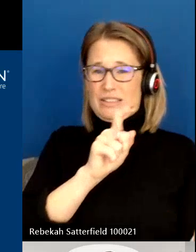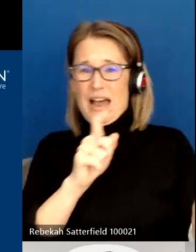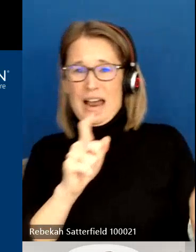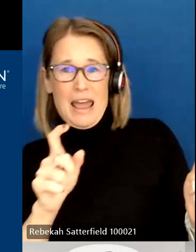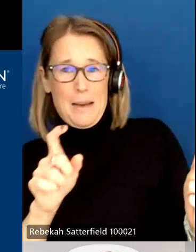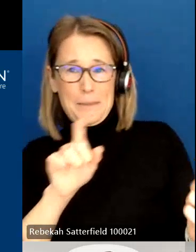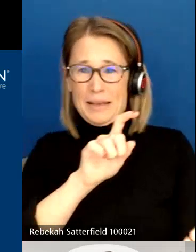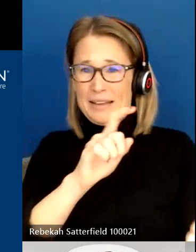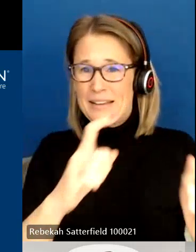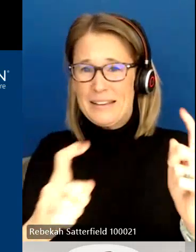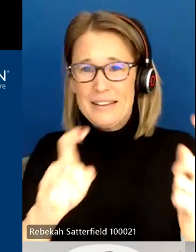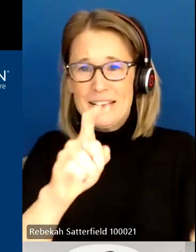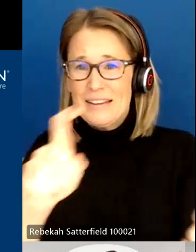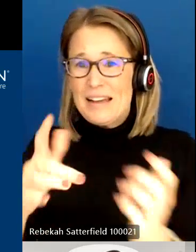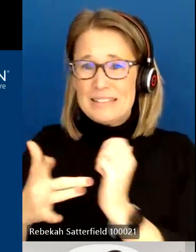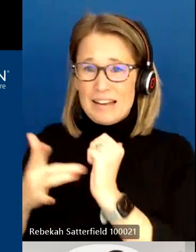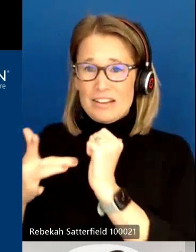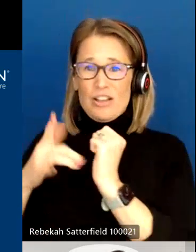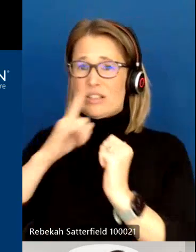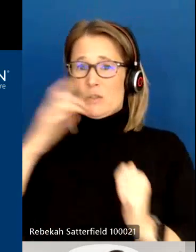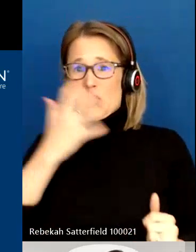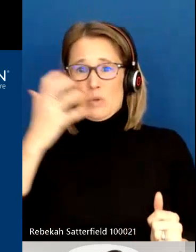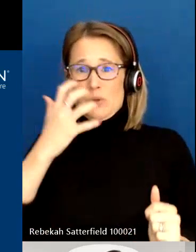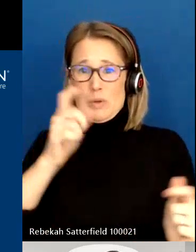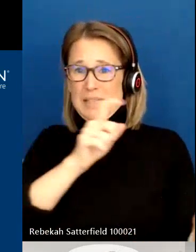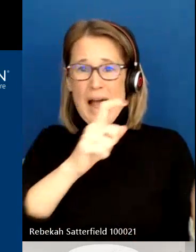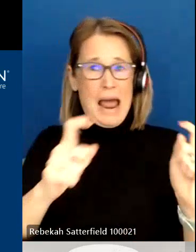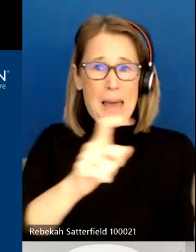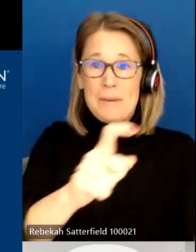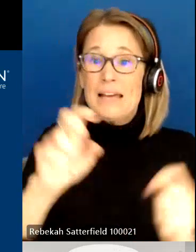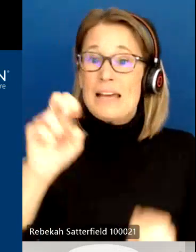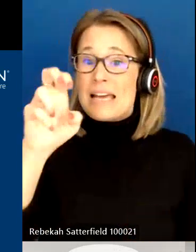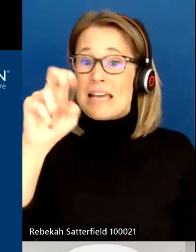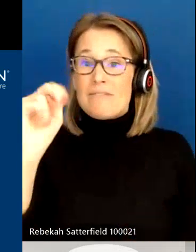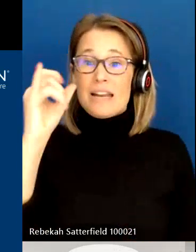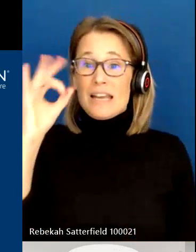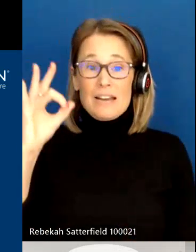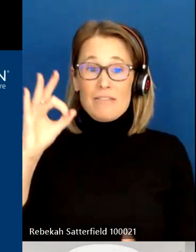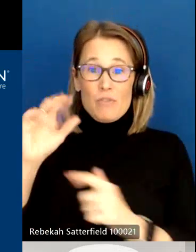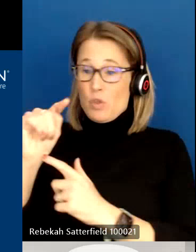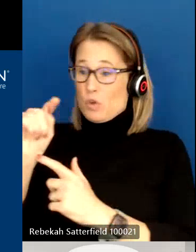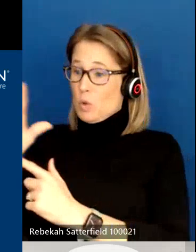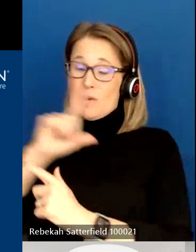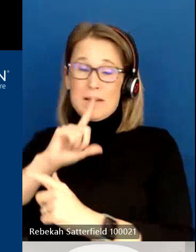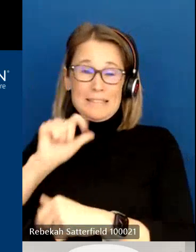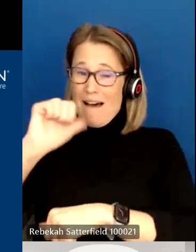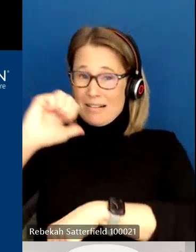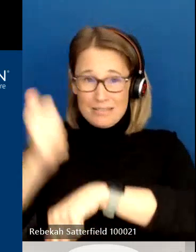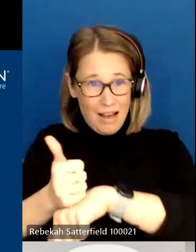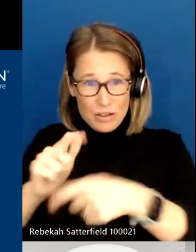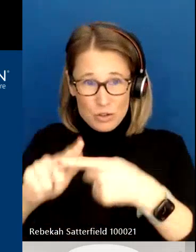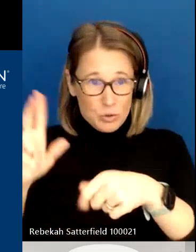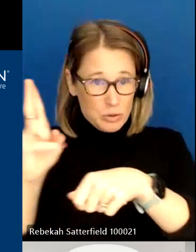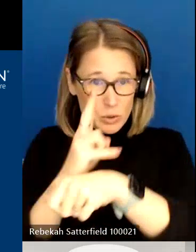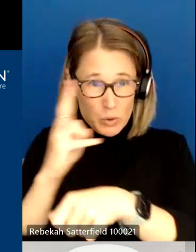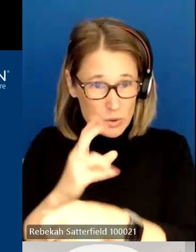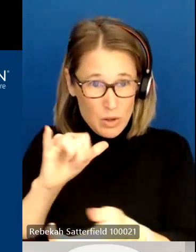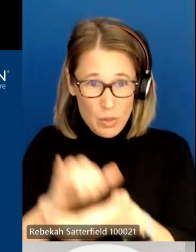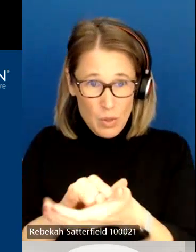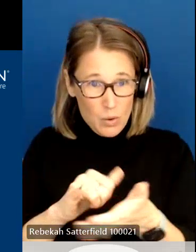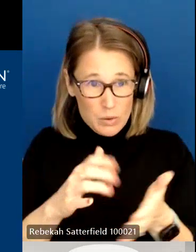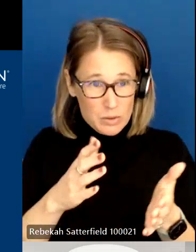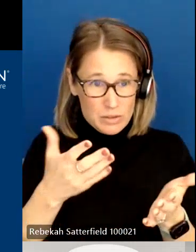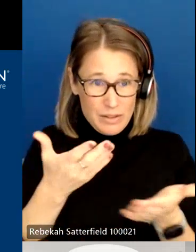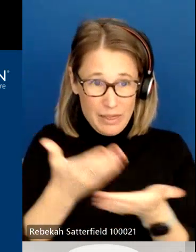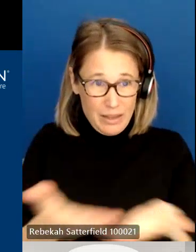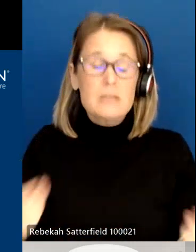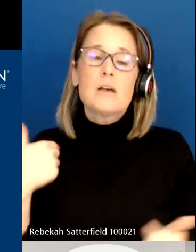dynamic so even if a tool is not designed to measure or use those factors it may for